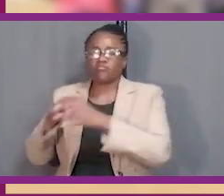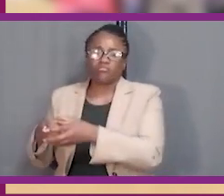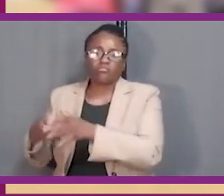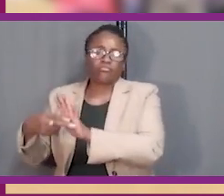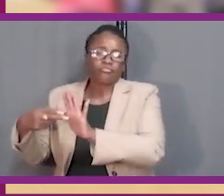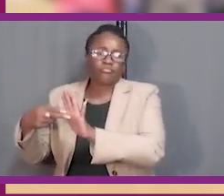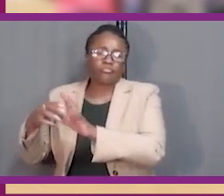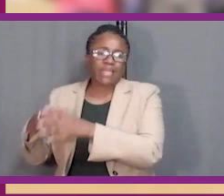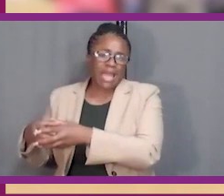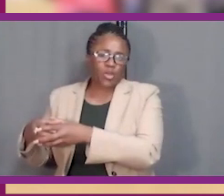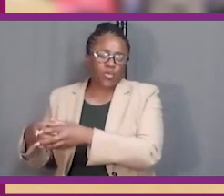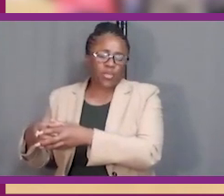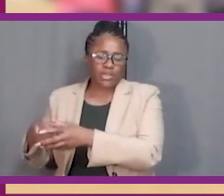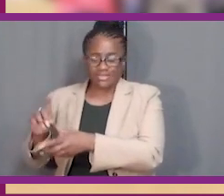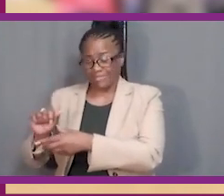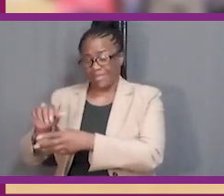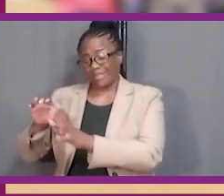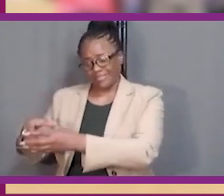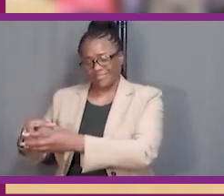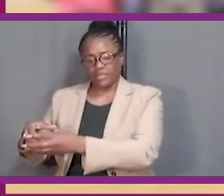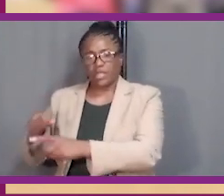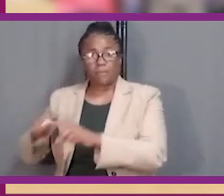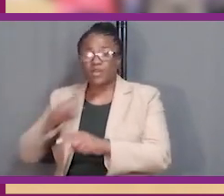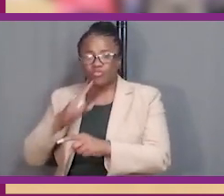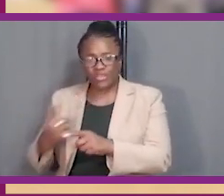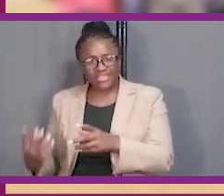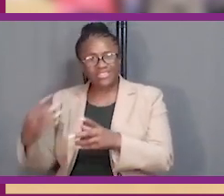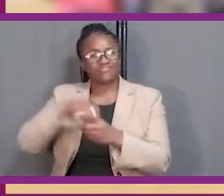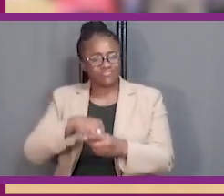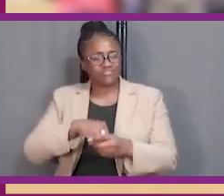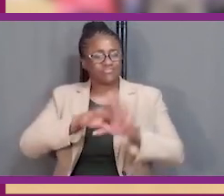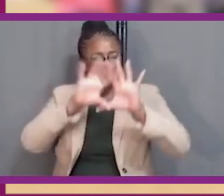within the community because honestly speaking, we live within the community, so there's no need of